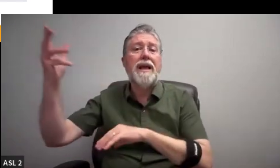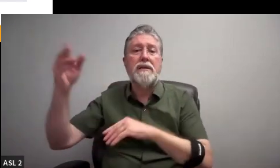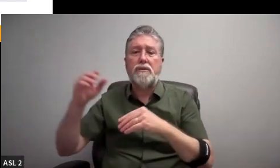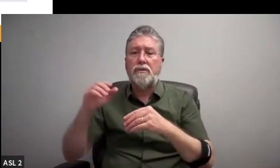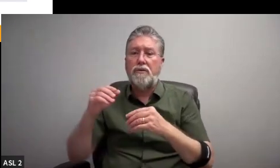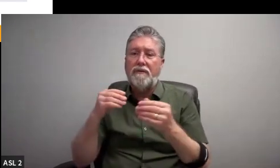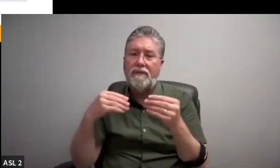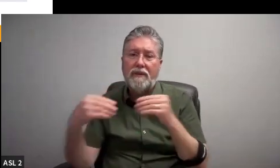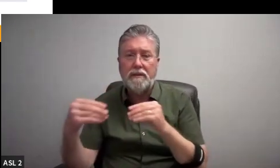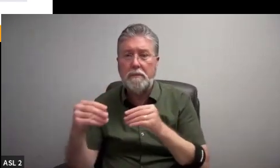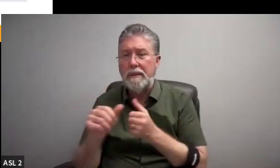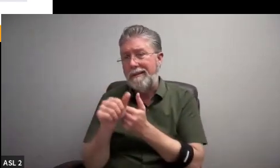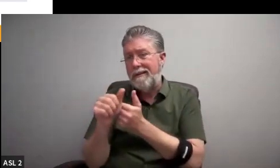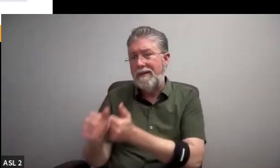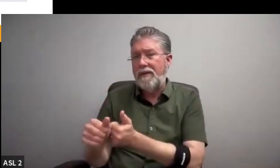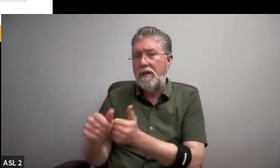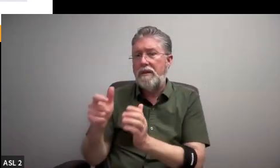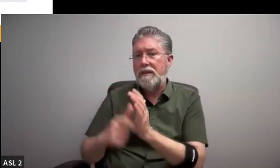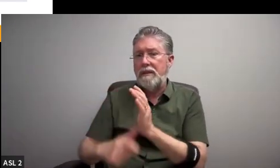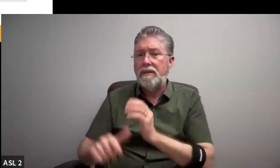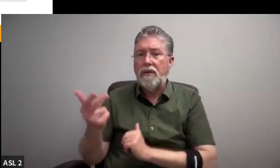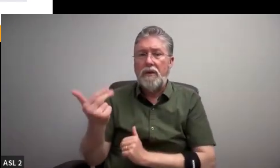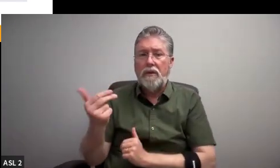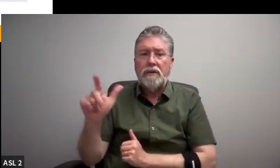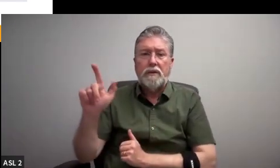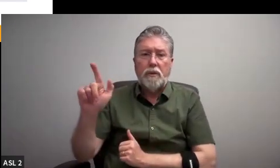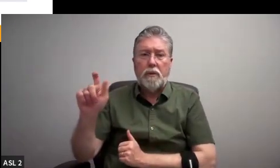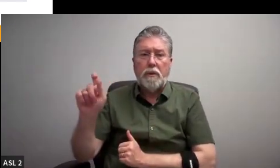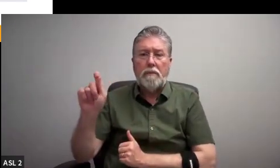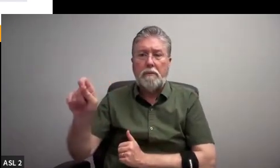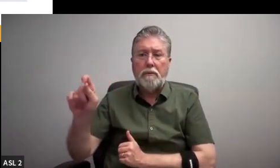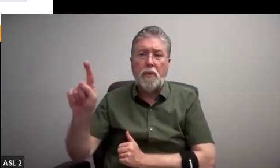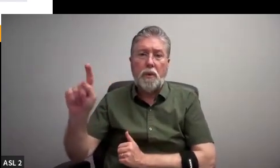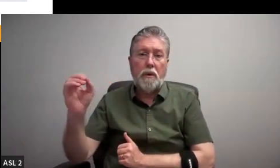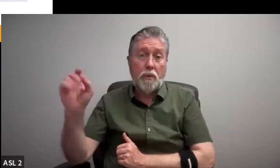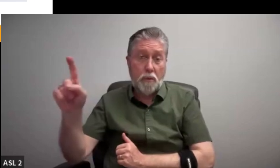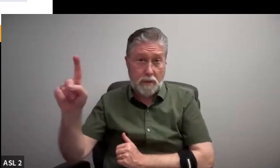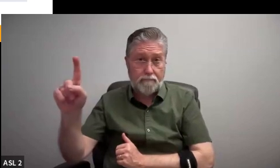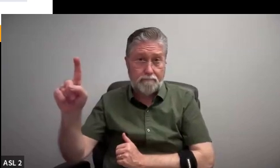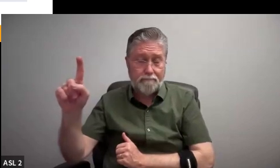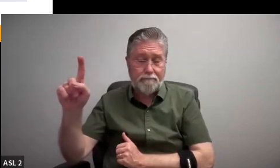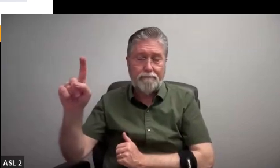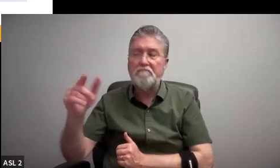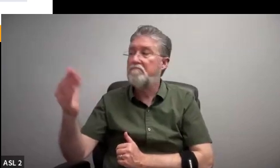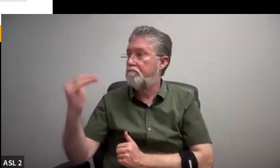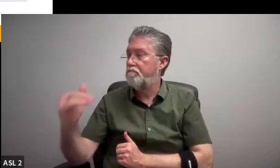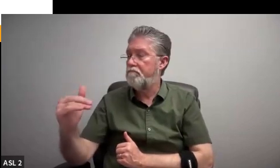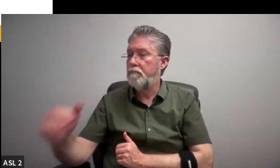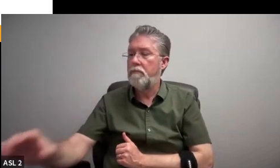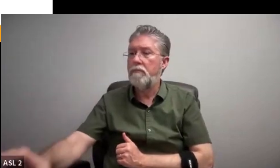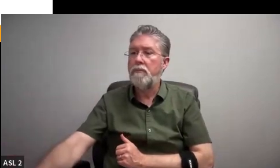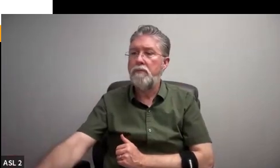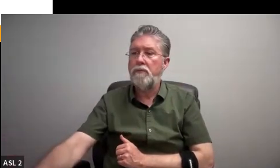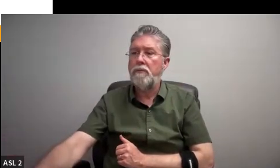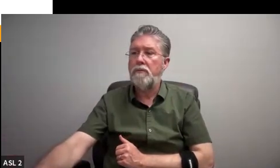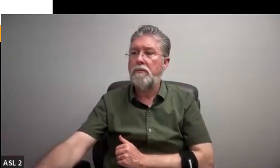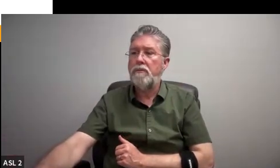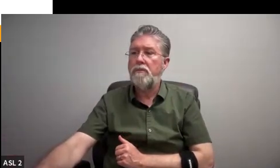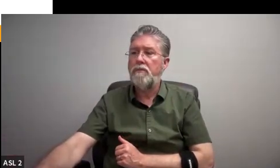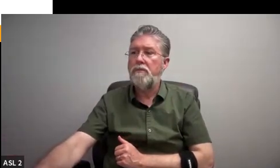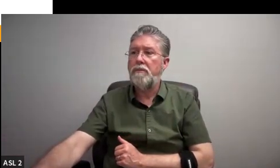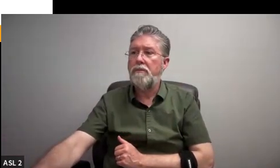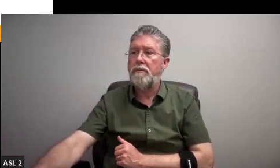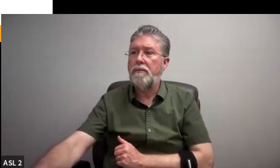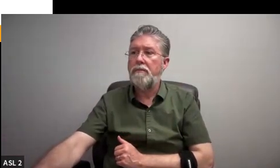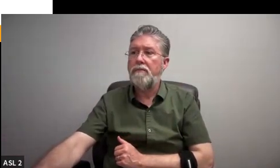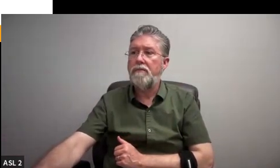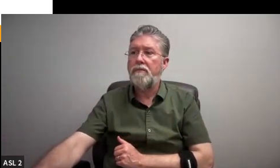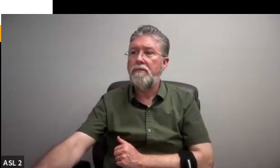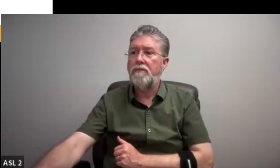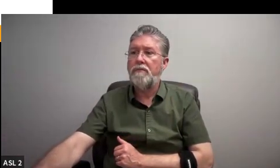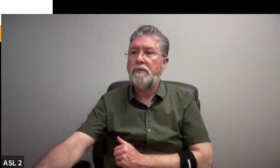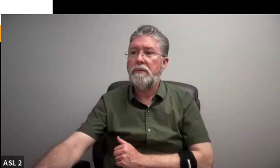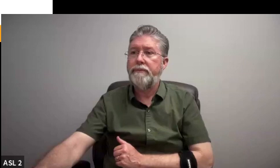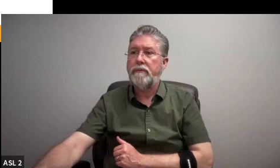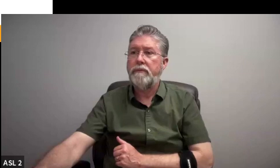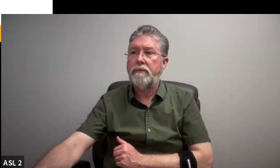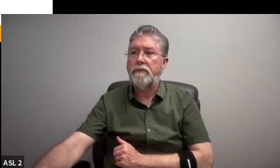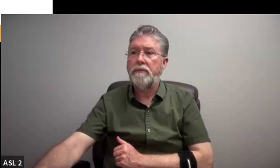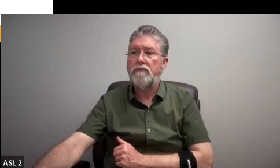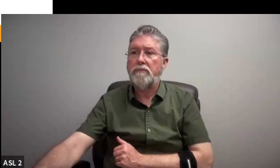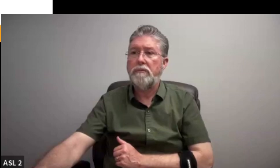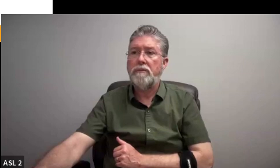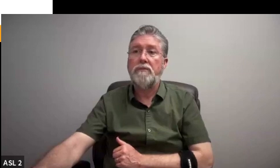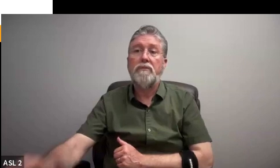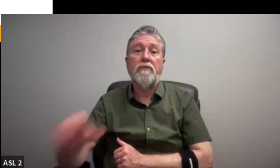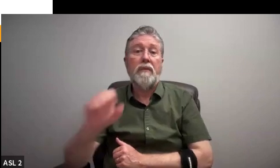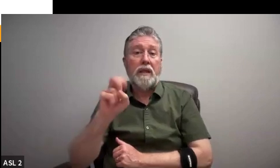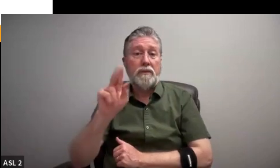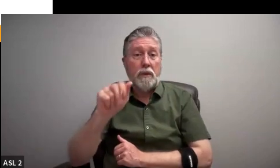as set forth in section 1321.101. Next slide. Now, the SUA must submit a draft of a state